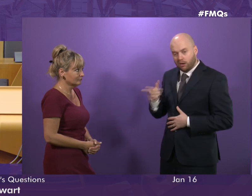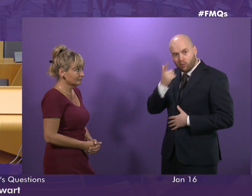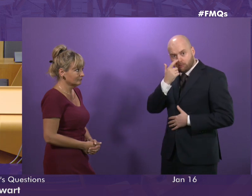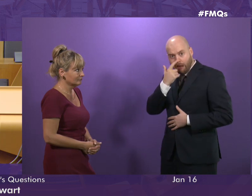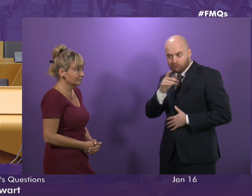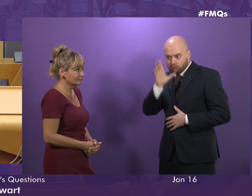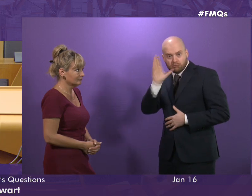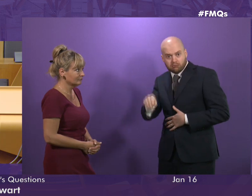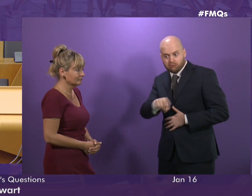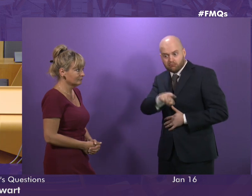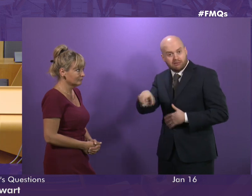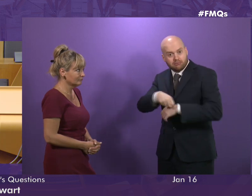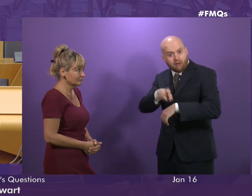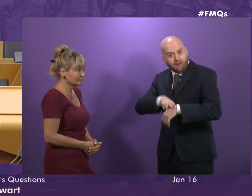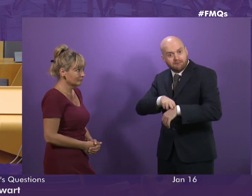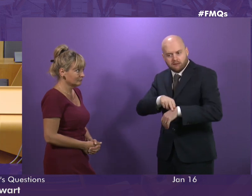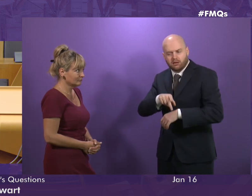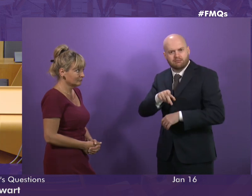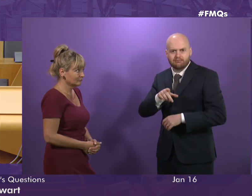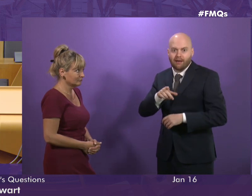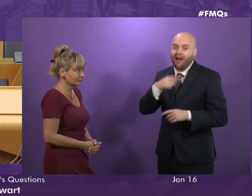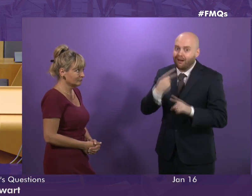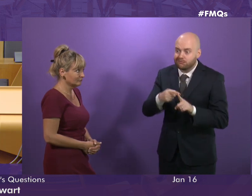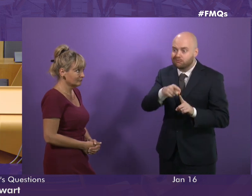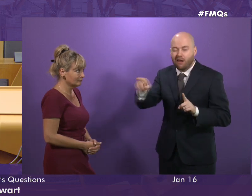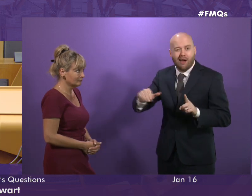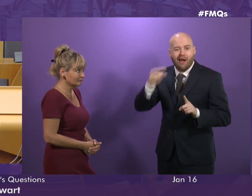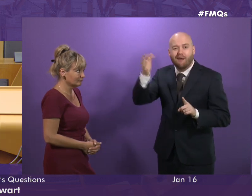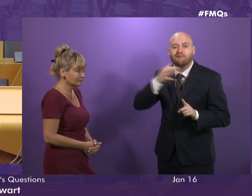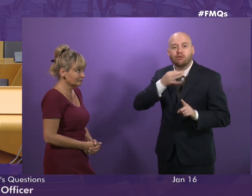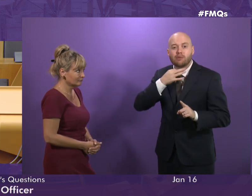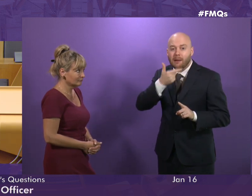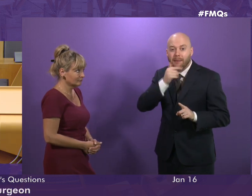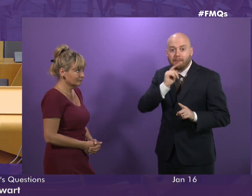staff in Moray and the highly vulnerable people whom they serve?